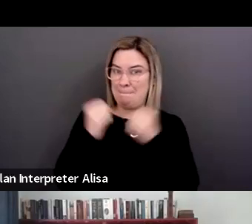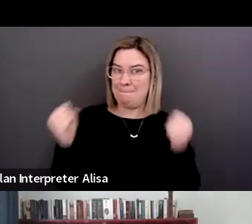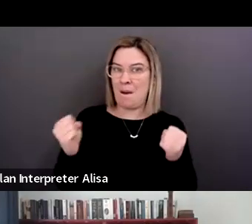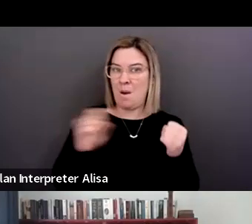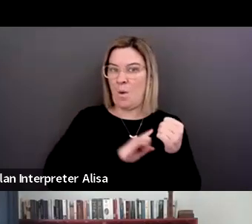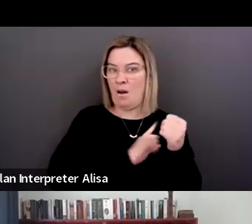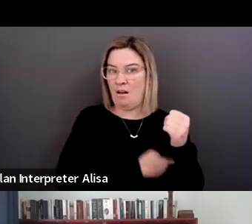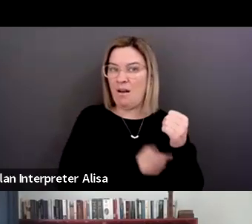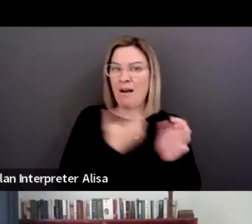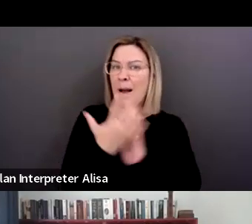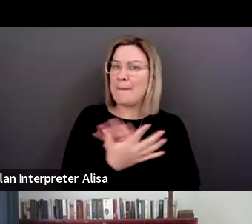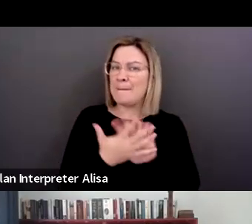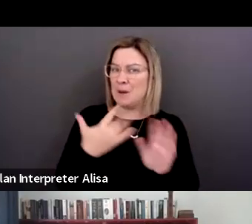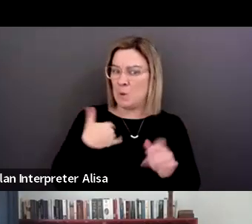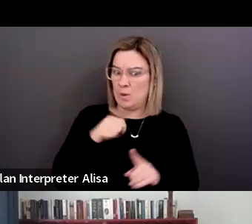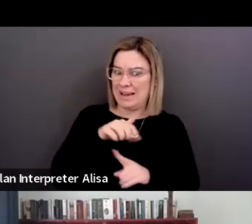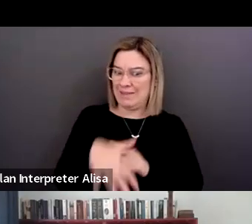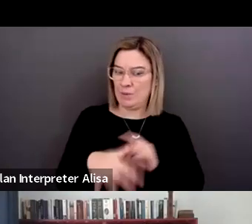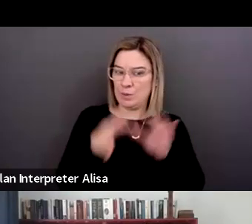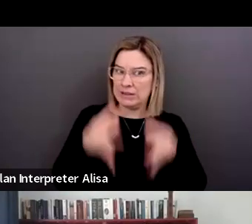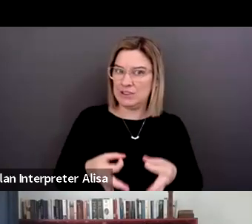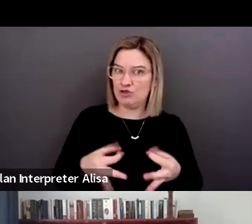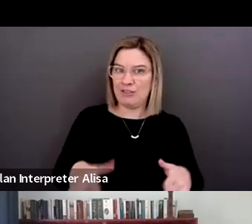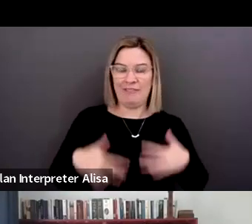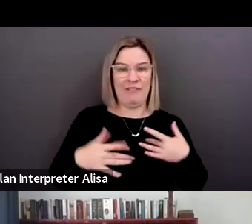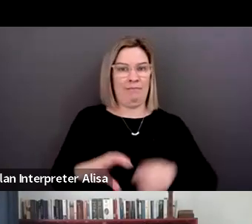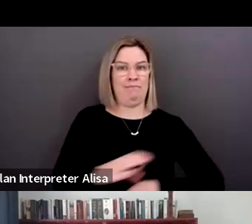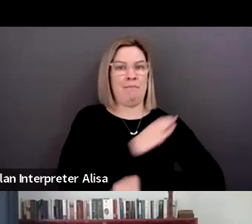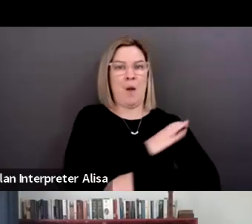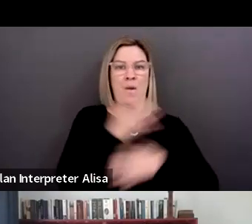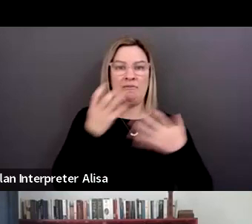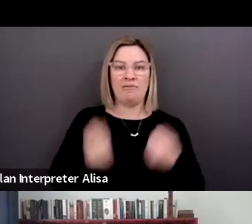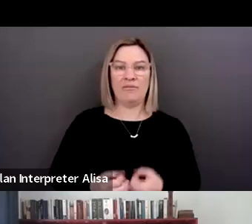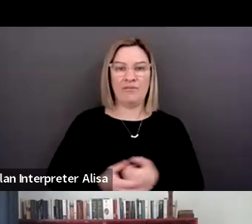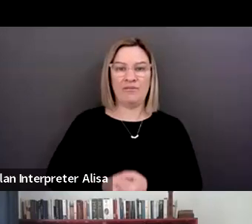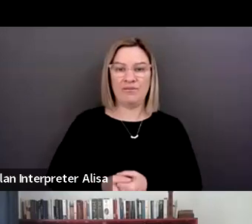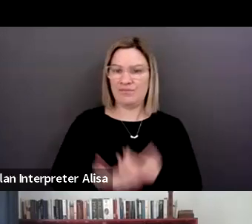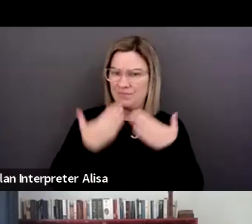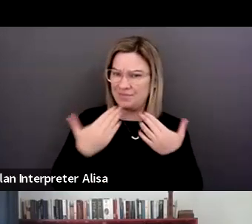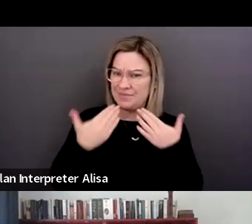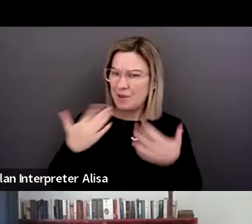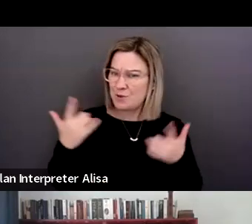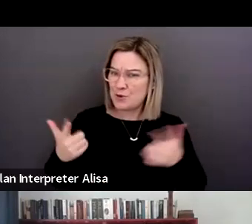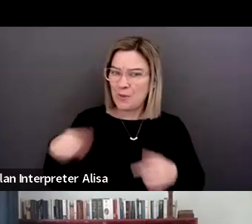social housing. Planting trees. Money is power. And if we can help influence